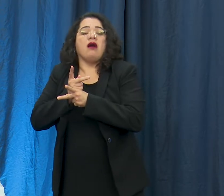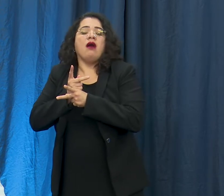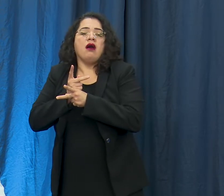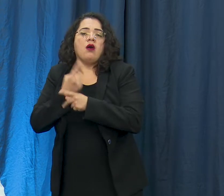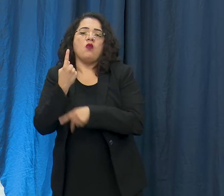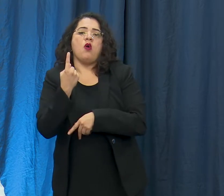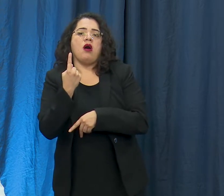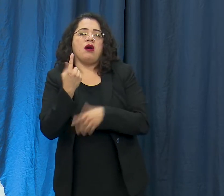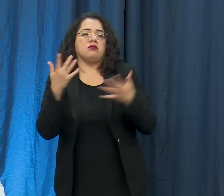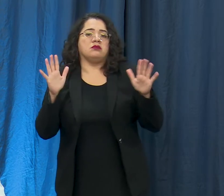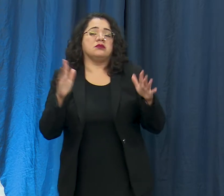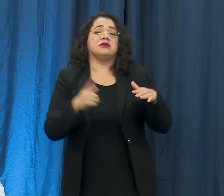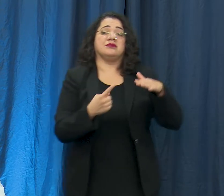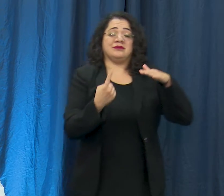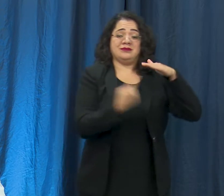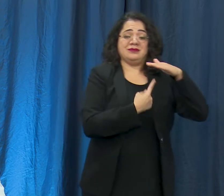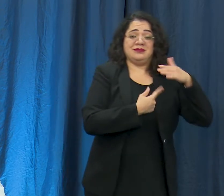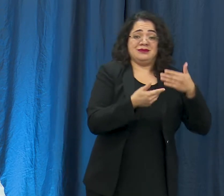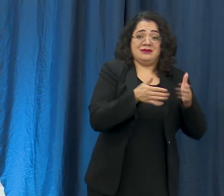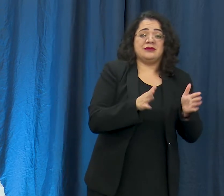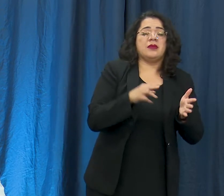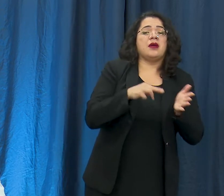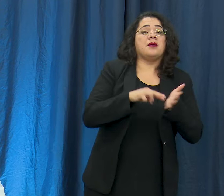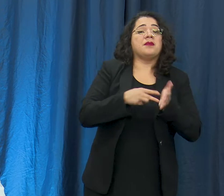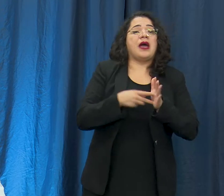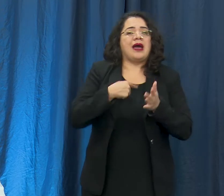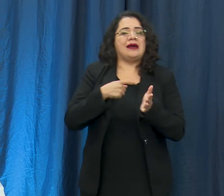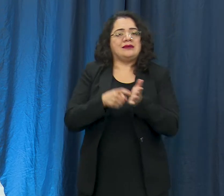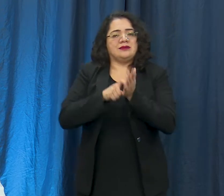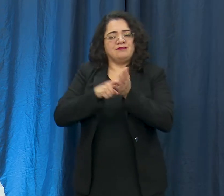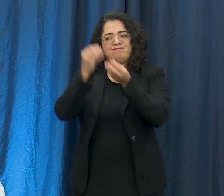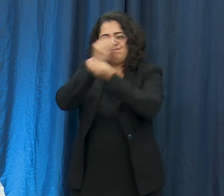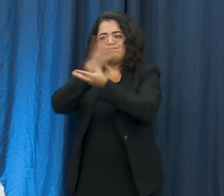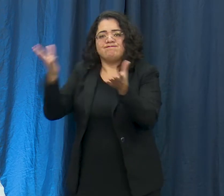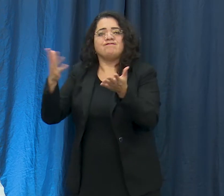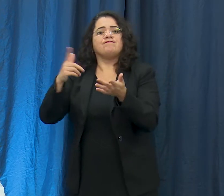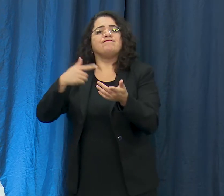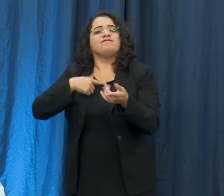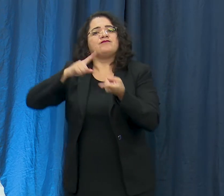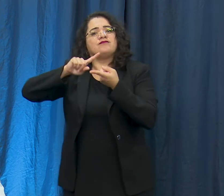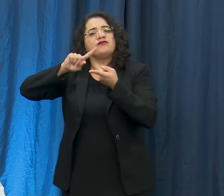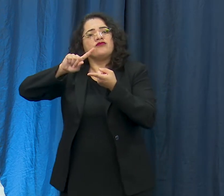required to notify their close contacts, people who they had close contact with